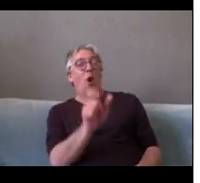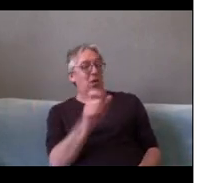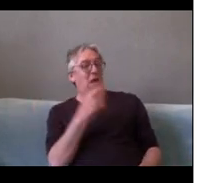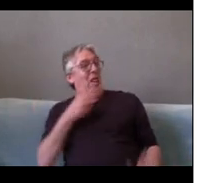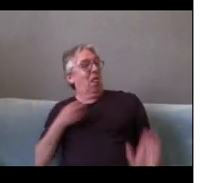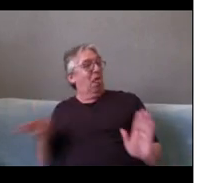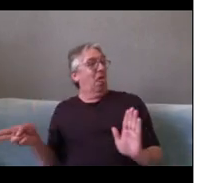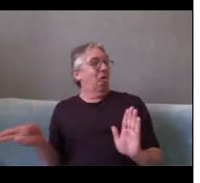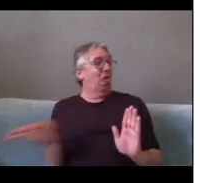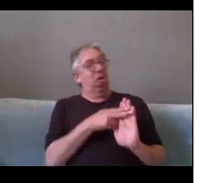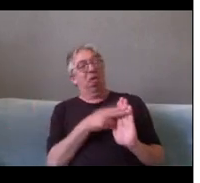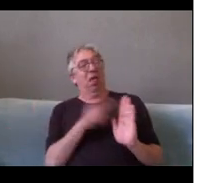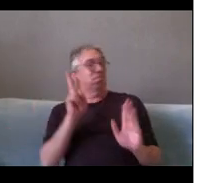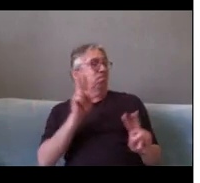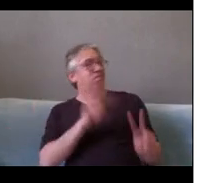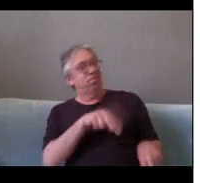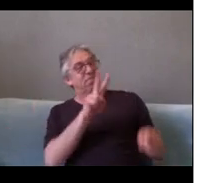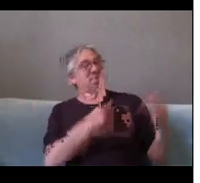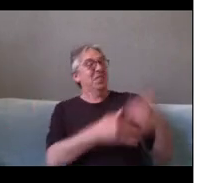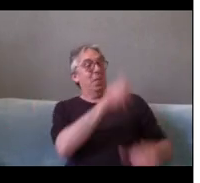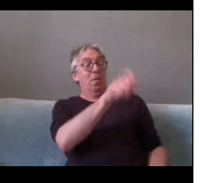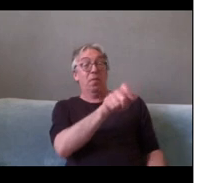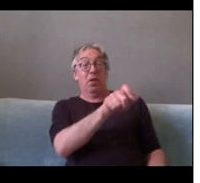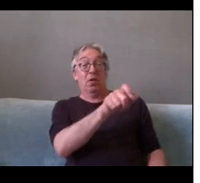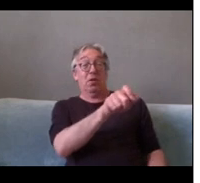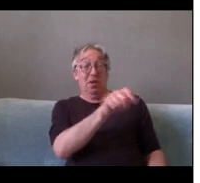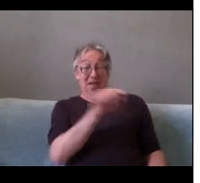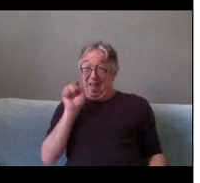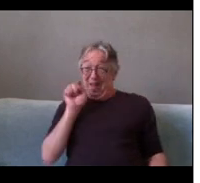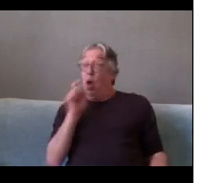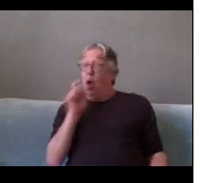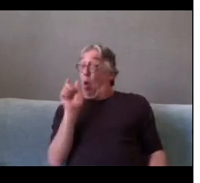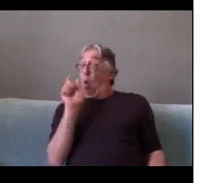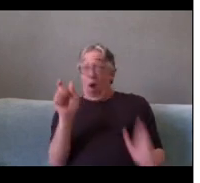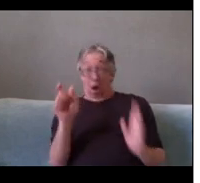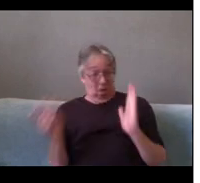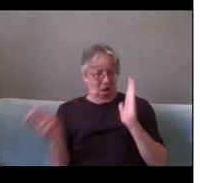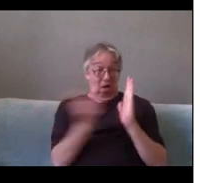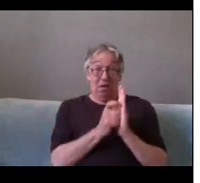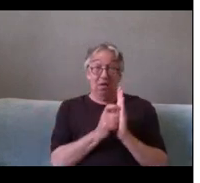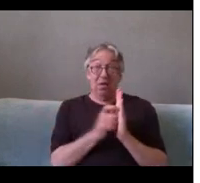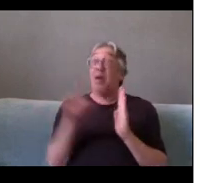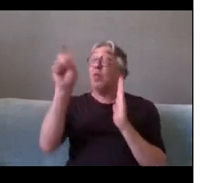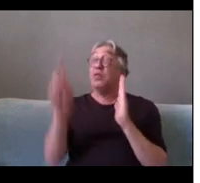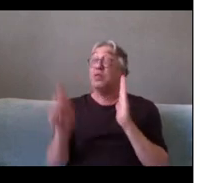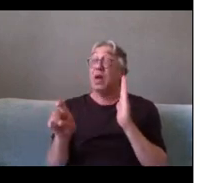and goes to the community, many people aren't willing to say they have a disability because of the stigma,